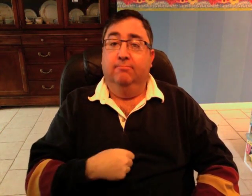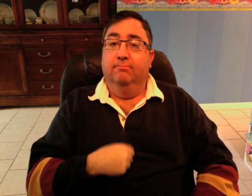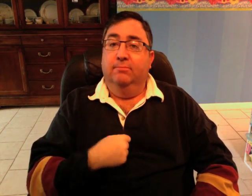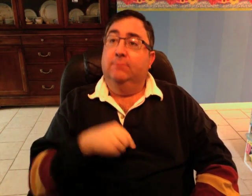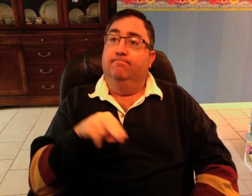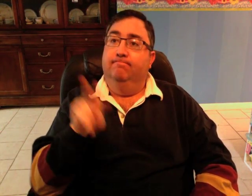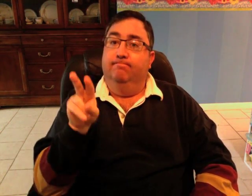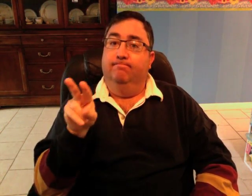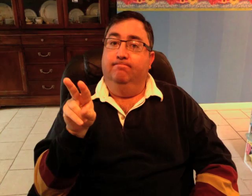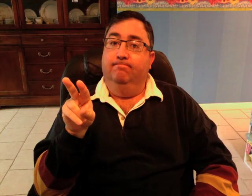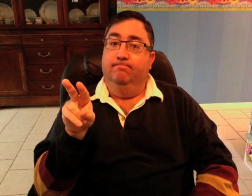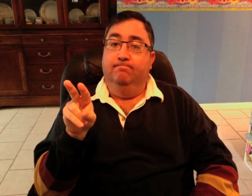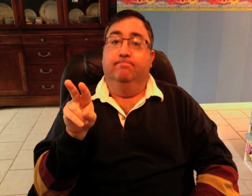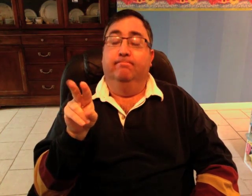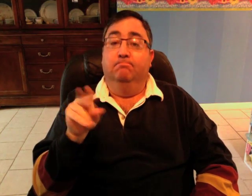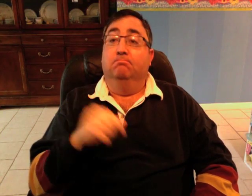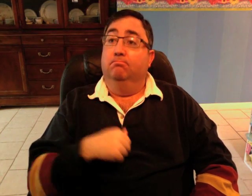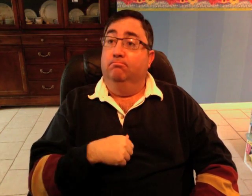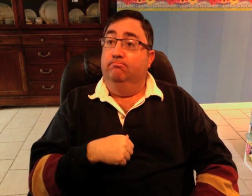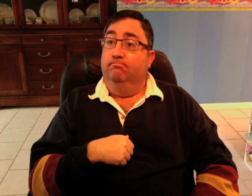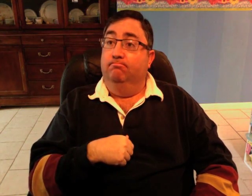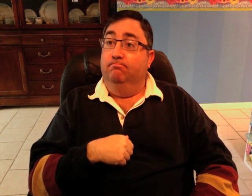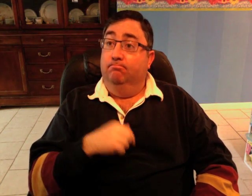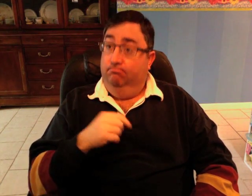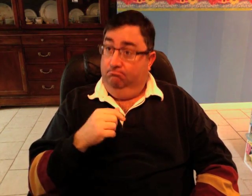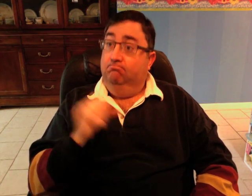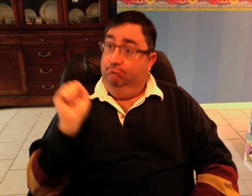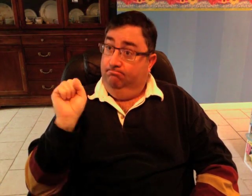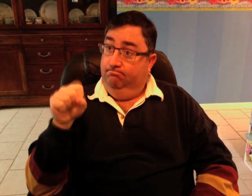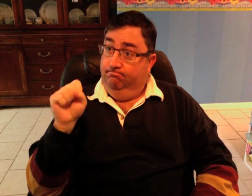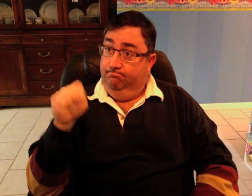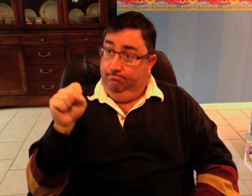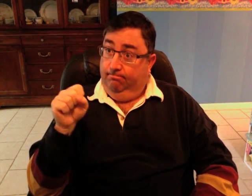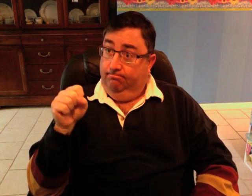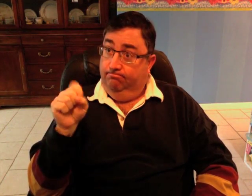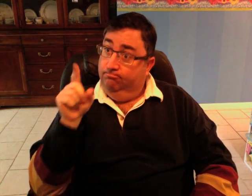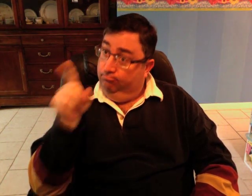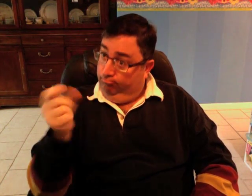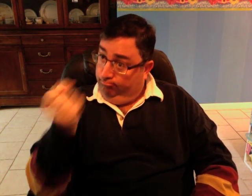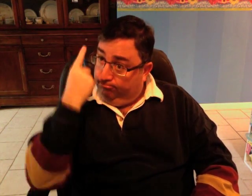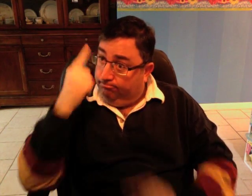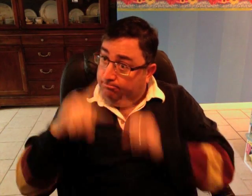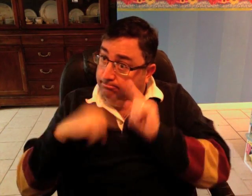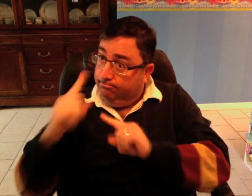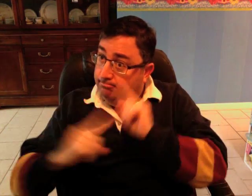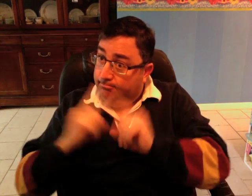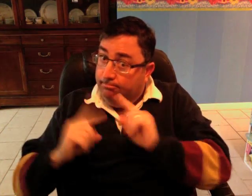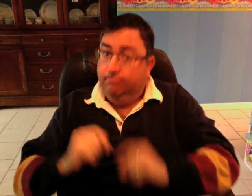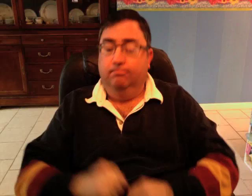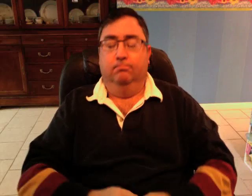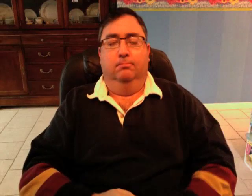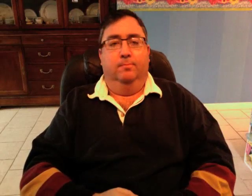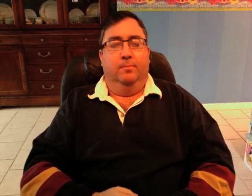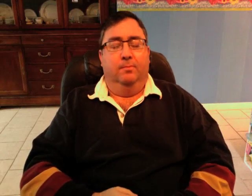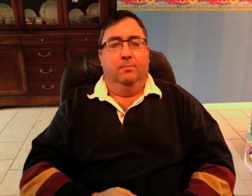I looked back at him and signed "Yes, do you understand sign language?"